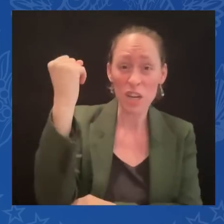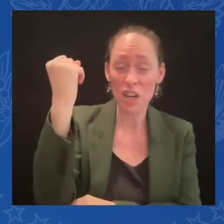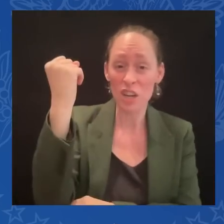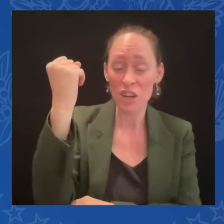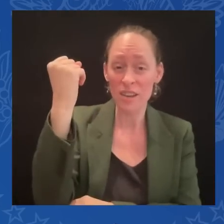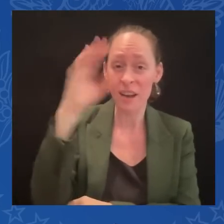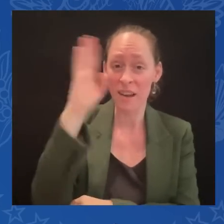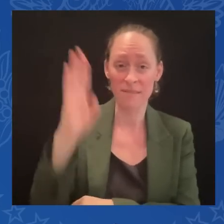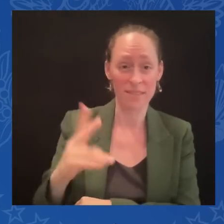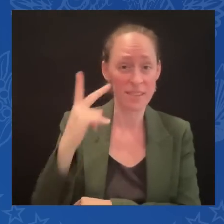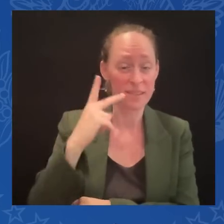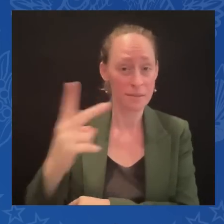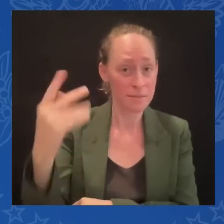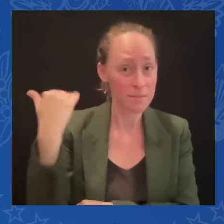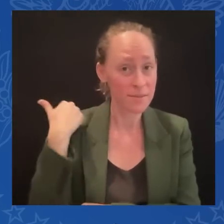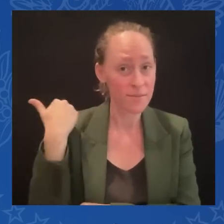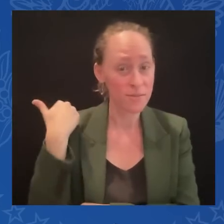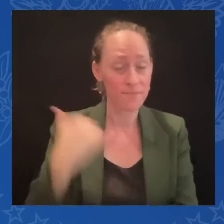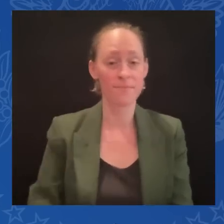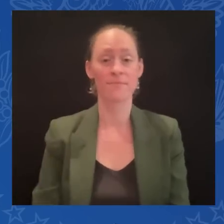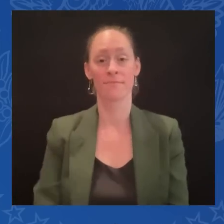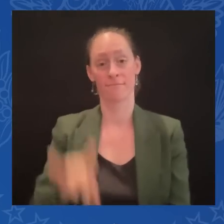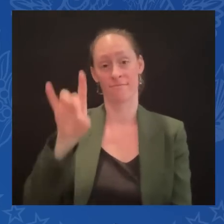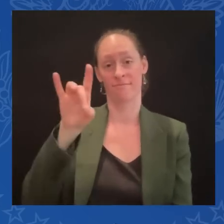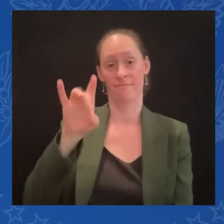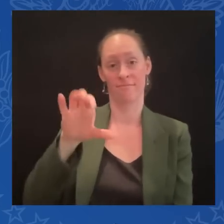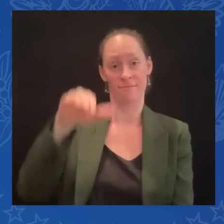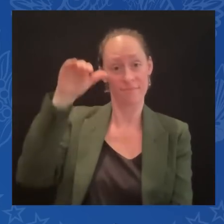including 14,000 in this state alone --